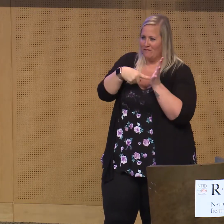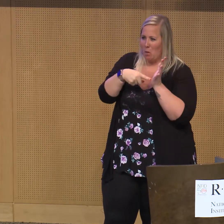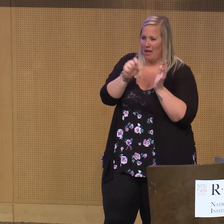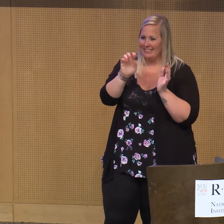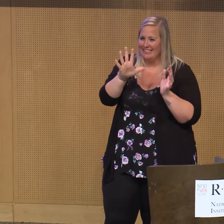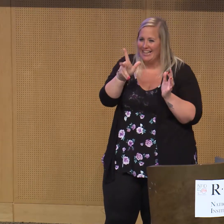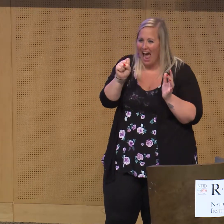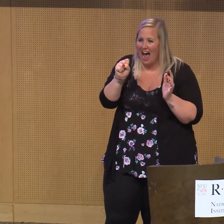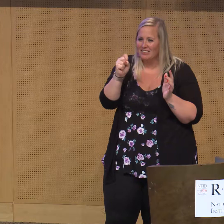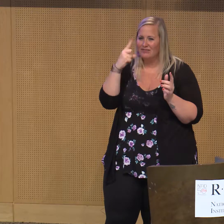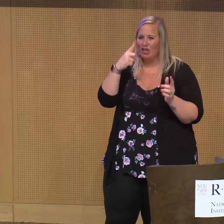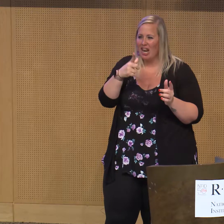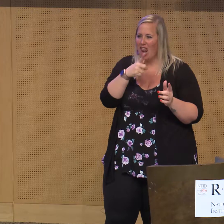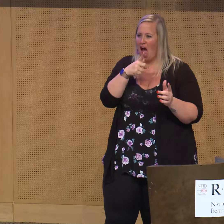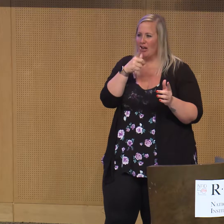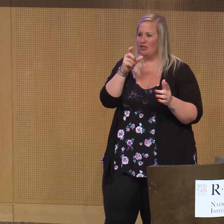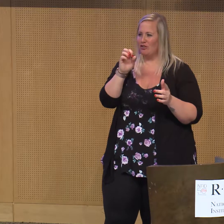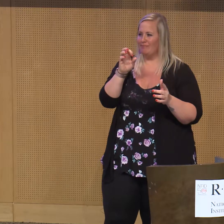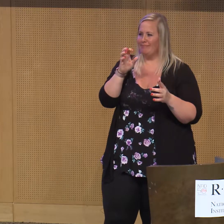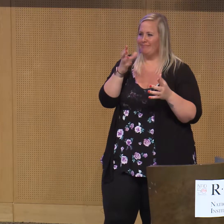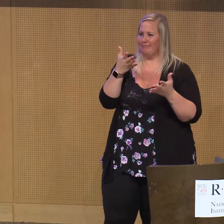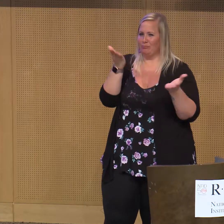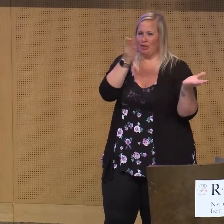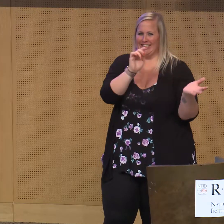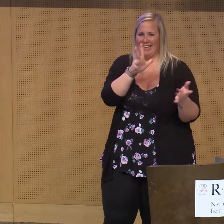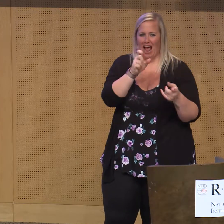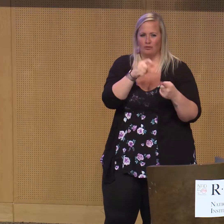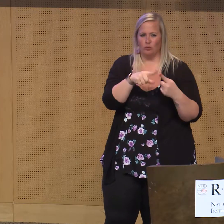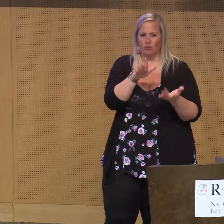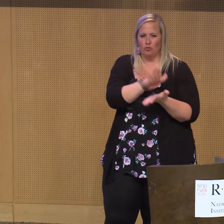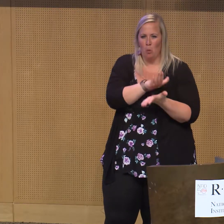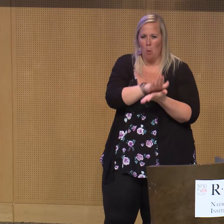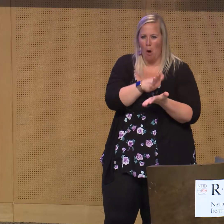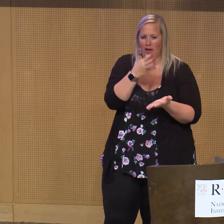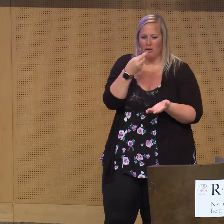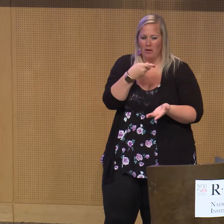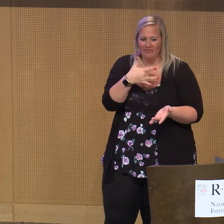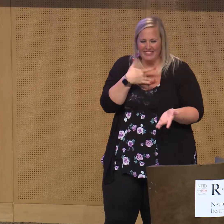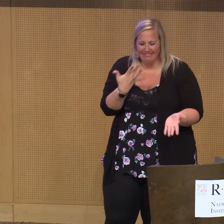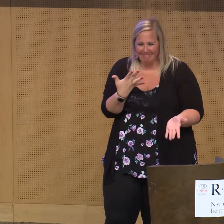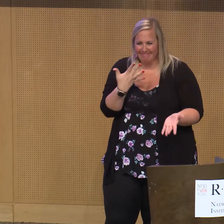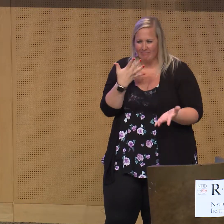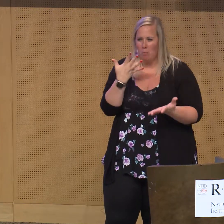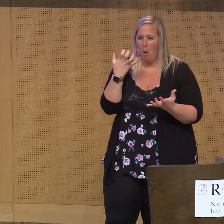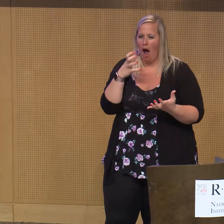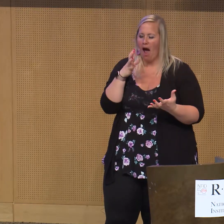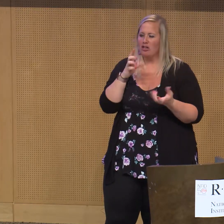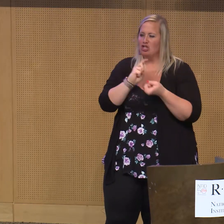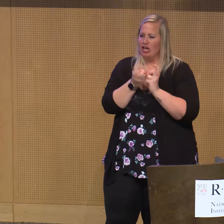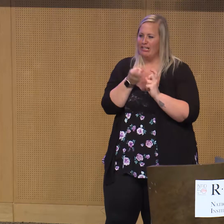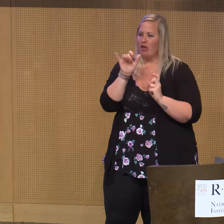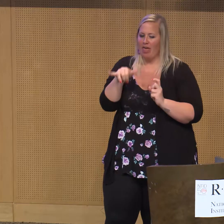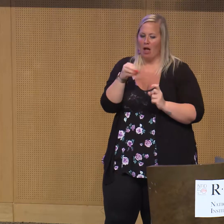Her parents weren't able to afford snacks for lunch or to bring snacks to school.